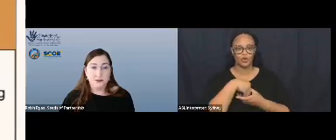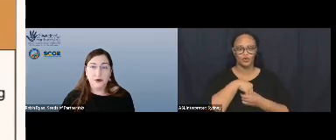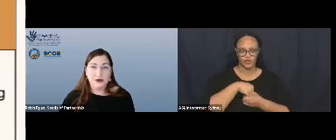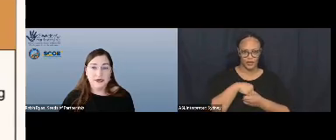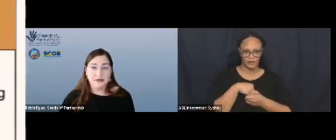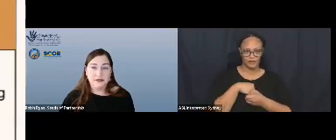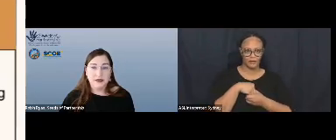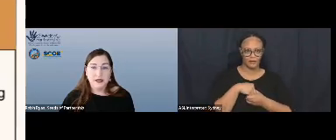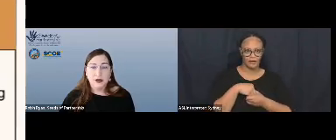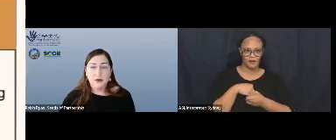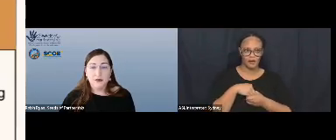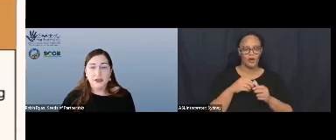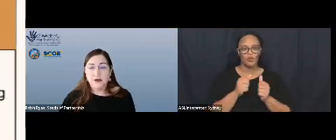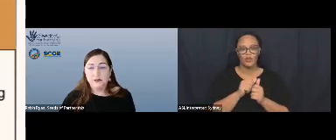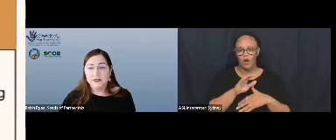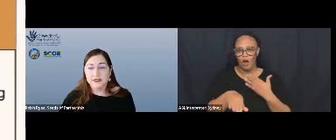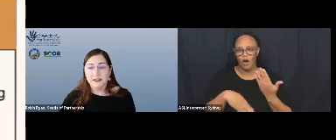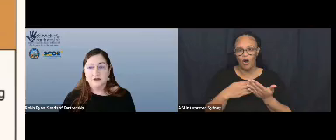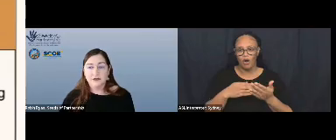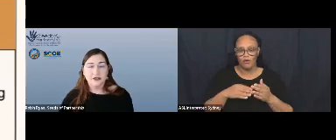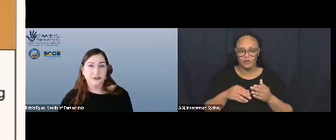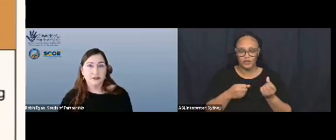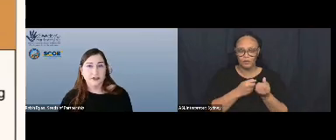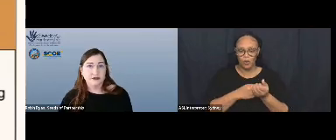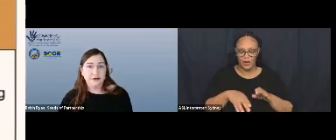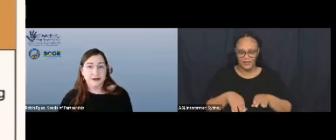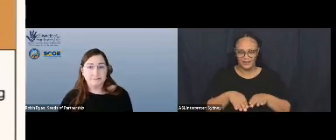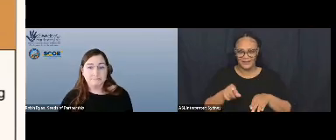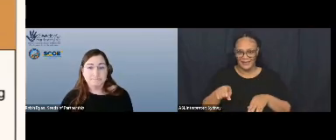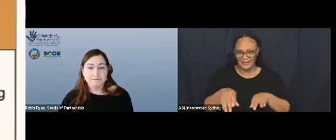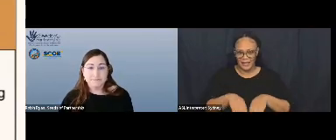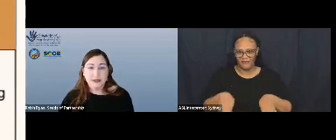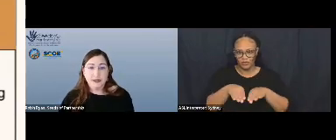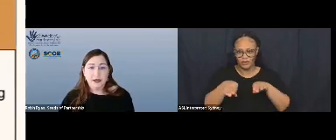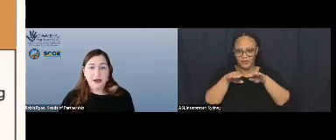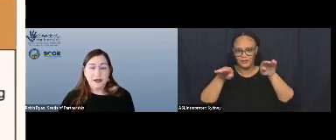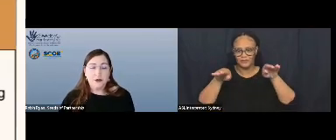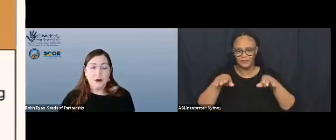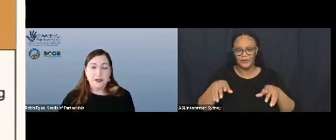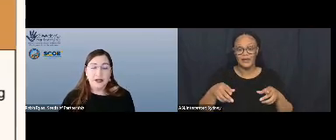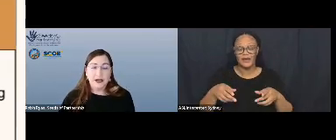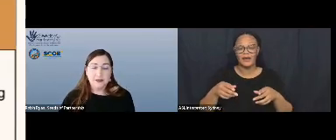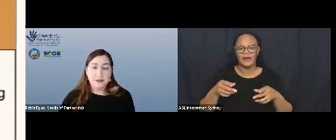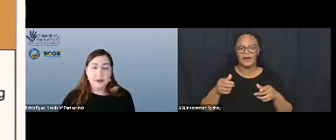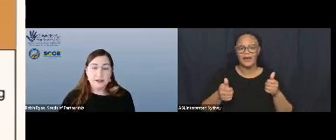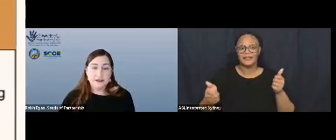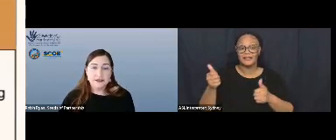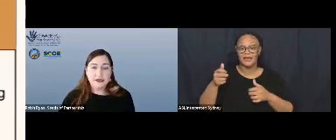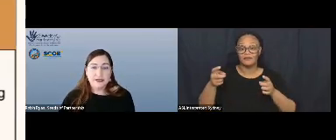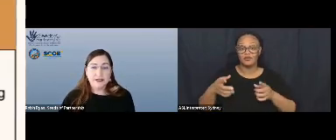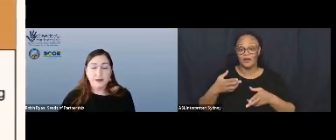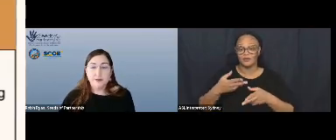of support needs. We will hear from executive director Kristin Wright. High quality IEPs is